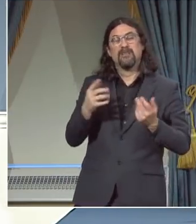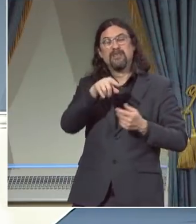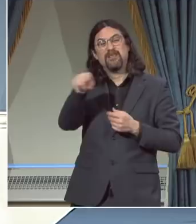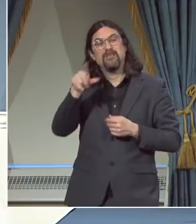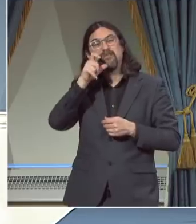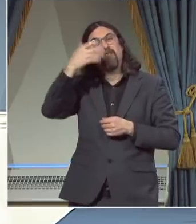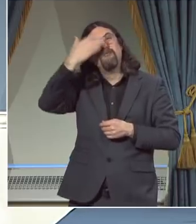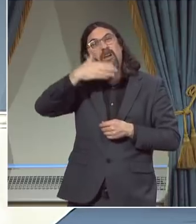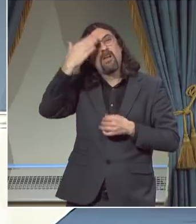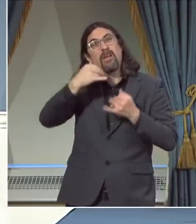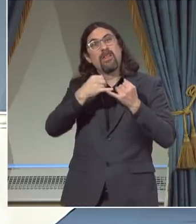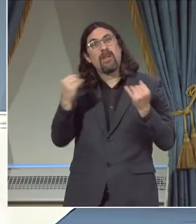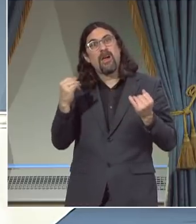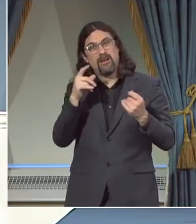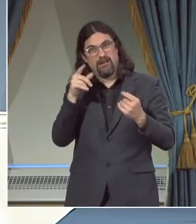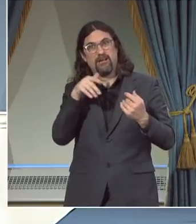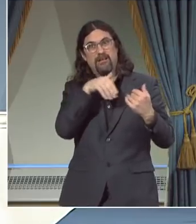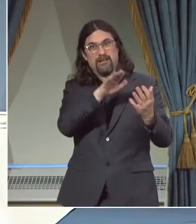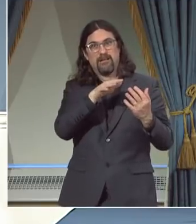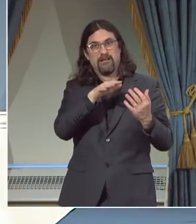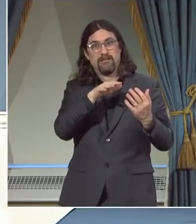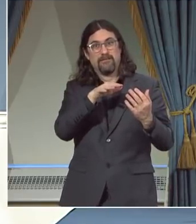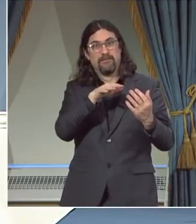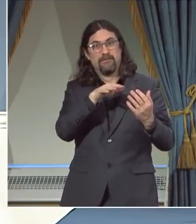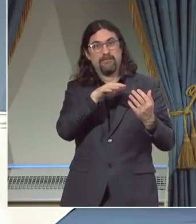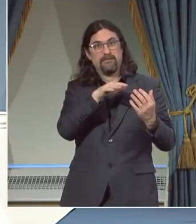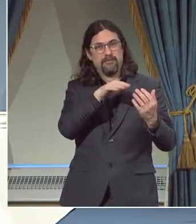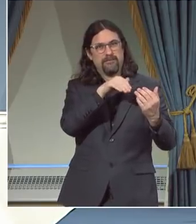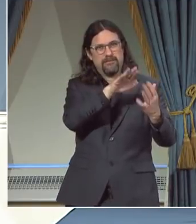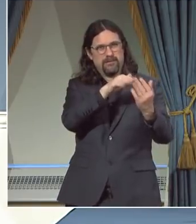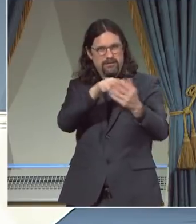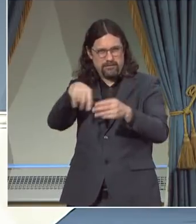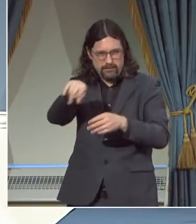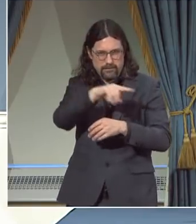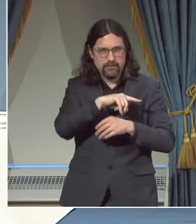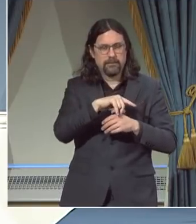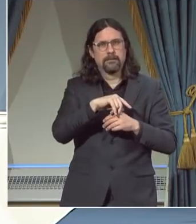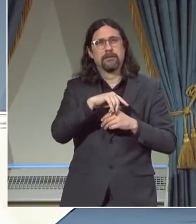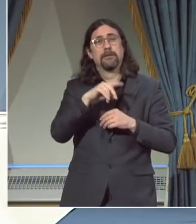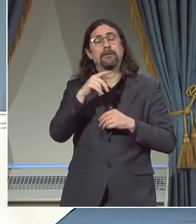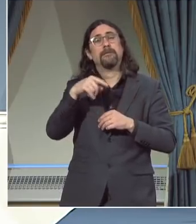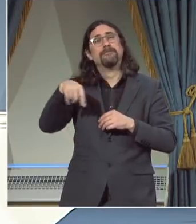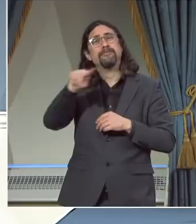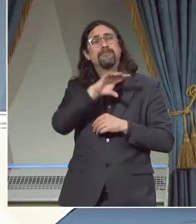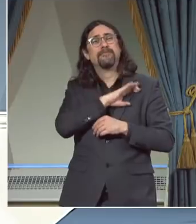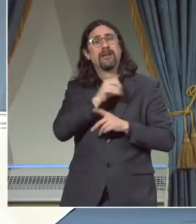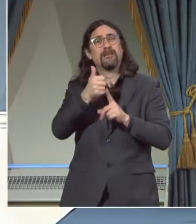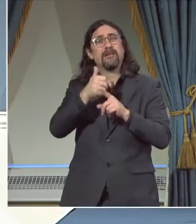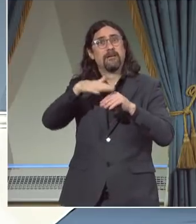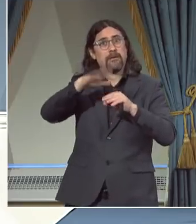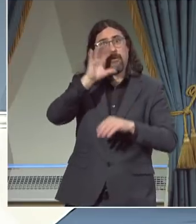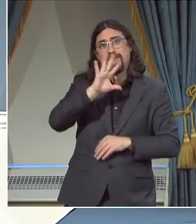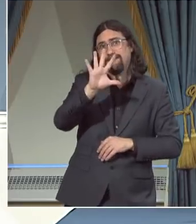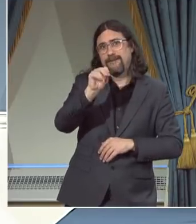PEOPLE OVER 50 YEARS OF AGE WITH VULNERABILITIES SUCH AS THIS DISEASE SEEMS TO STRIKE HARDER.